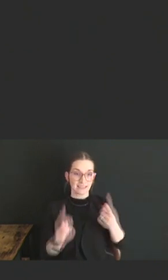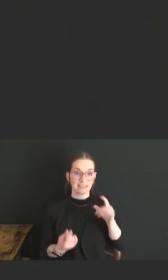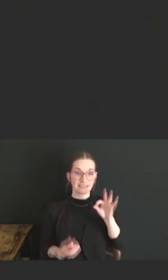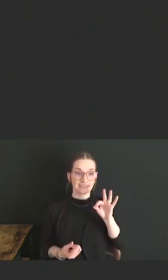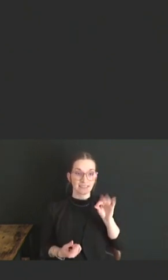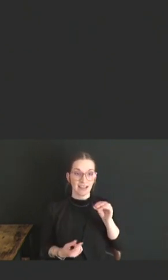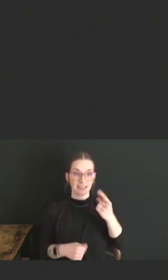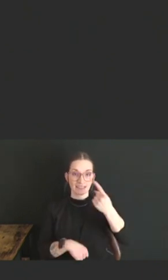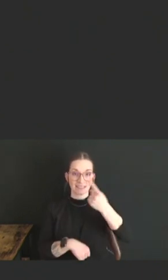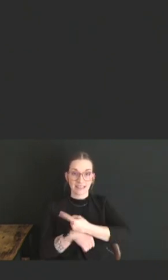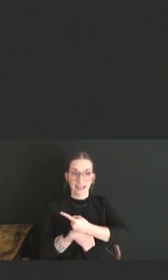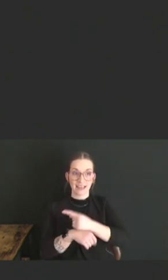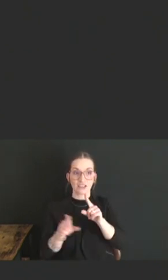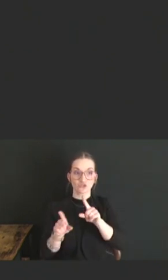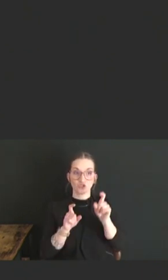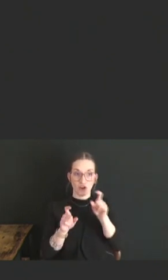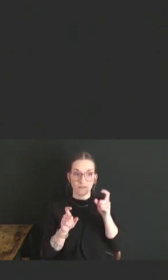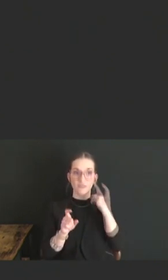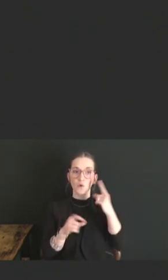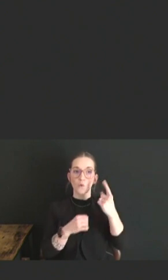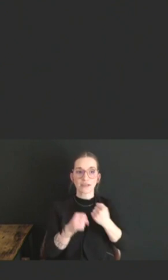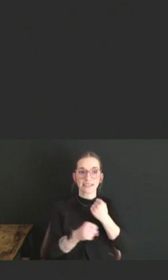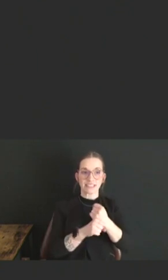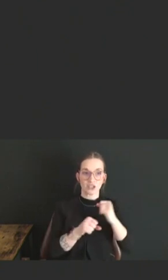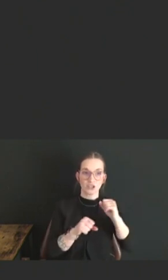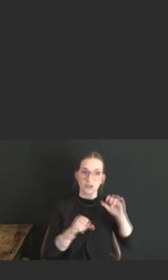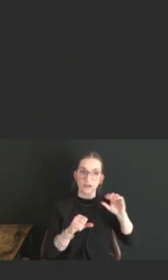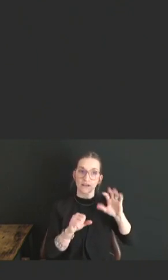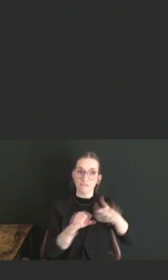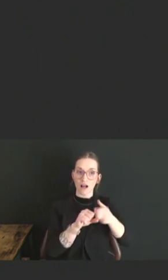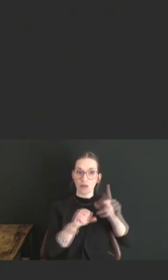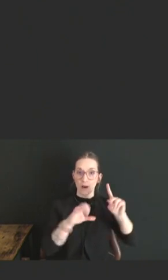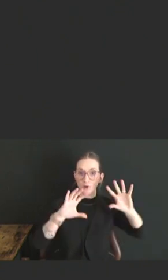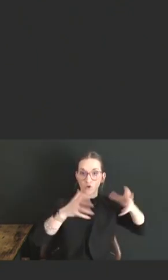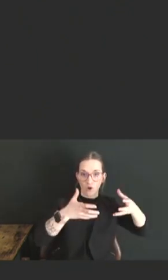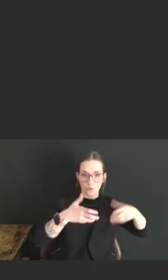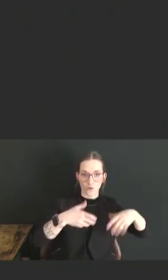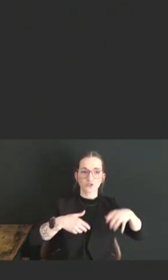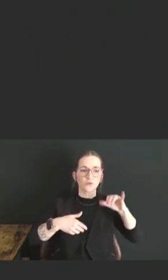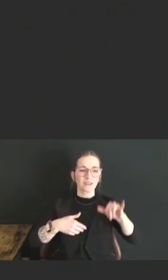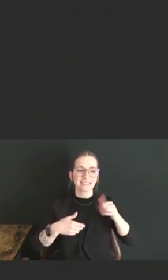cohort. So this includes any tests performed after the 90-day follow-up was conducted.